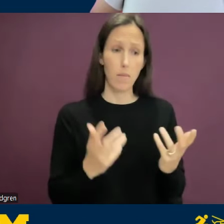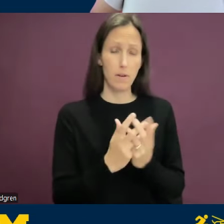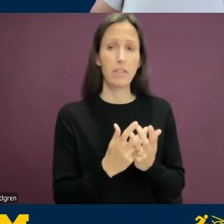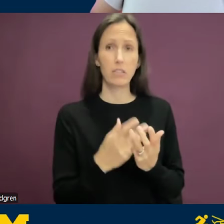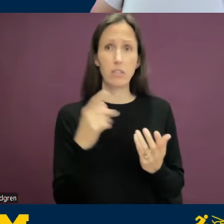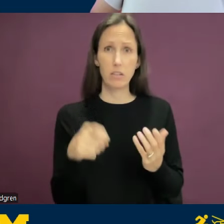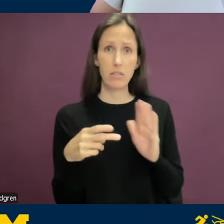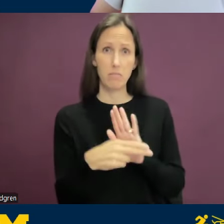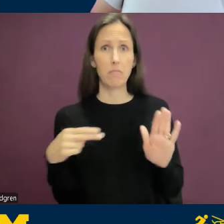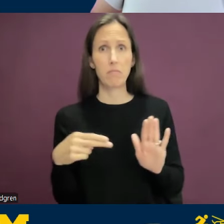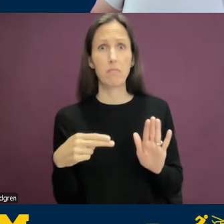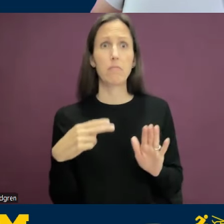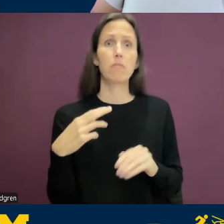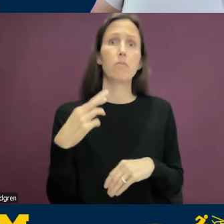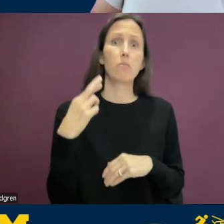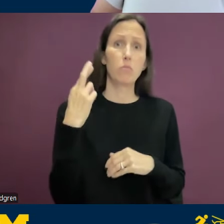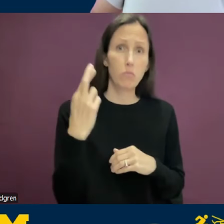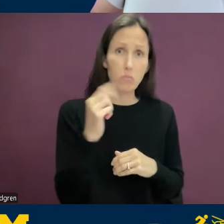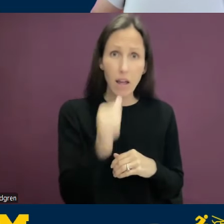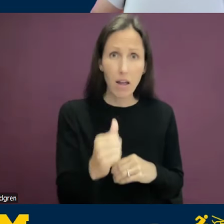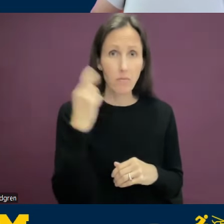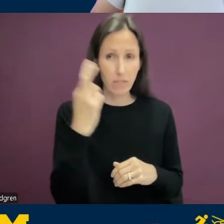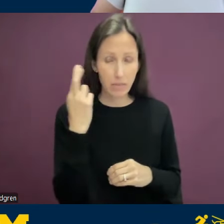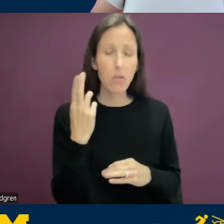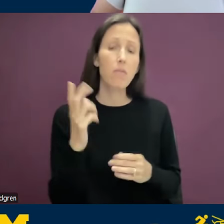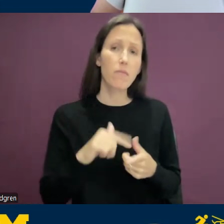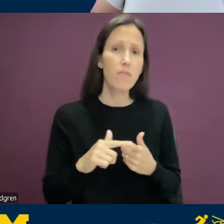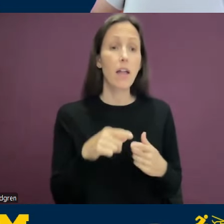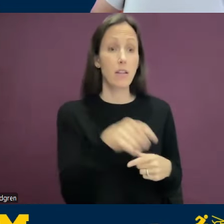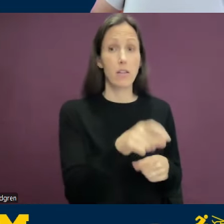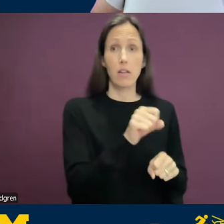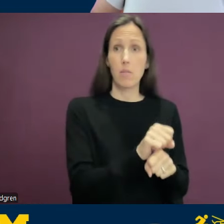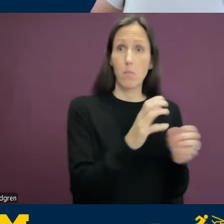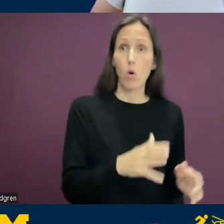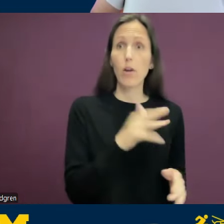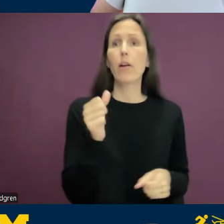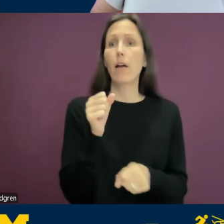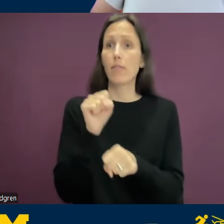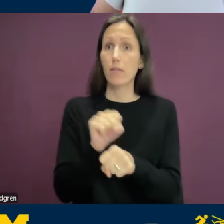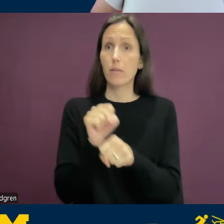the employee and the employer should explore equally effective alternatives with an accessibility specialist.